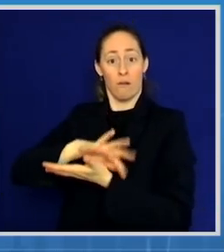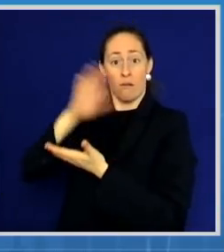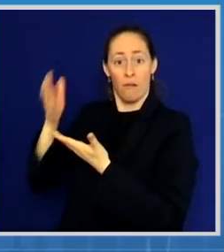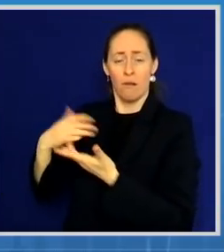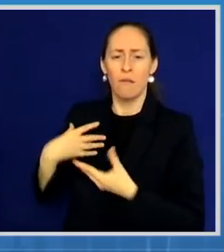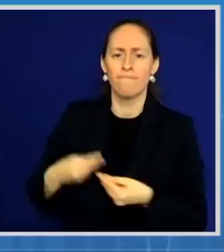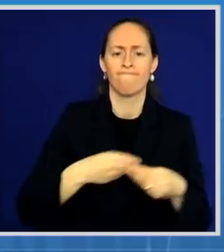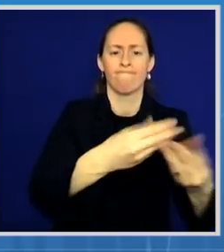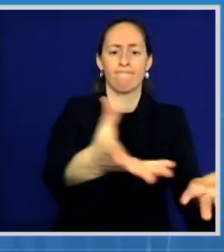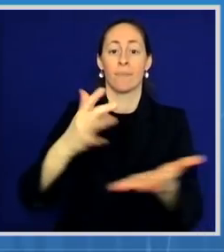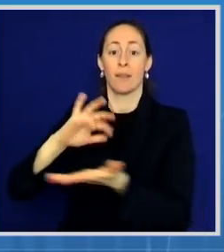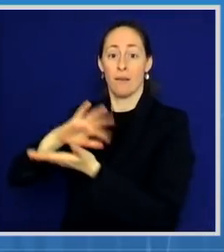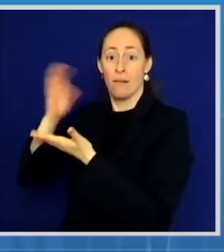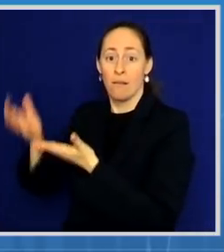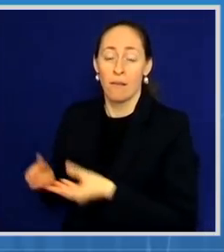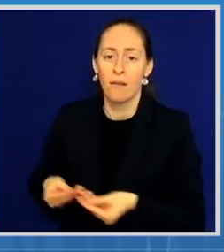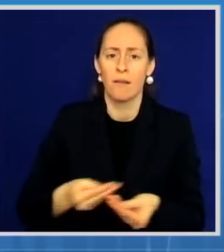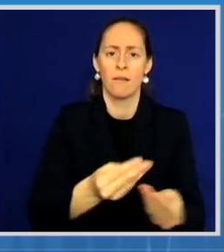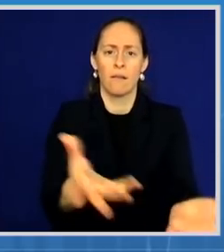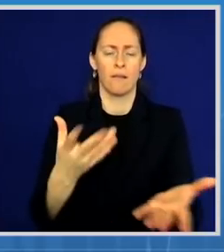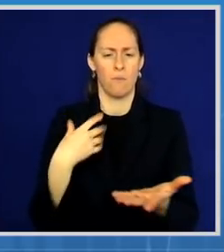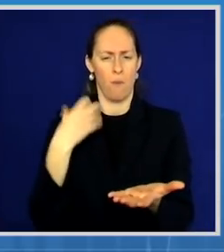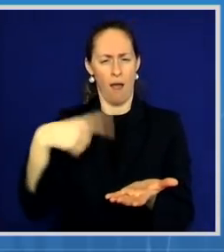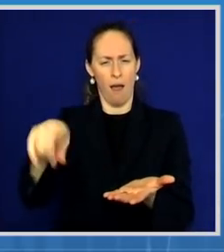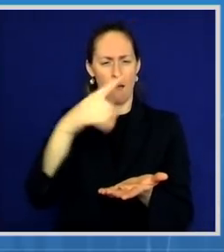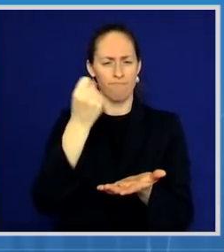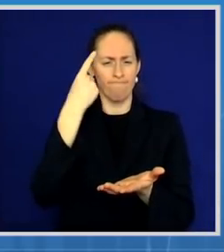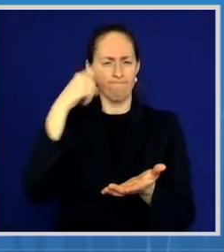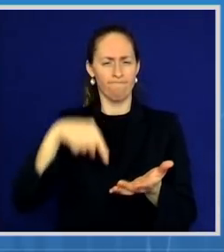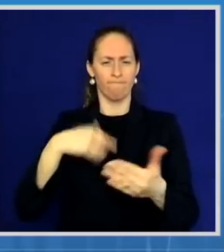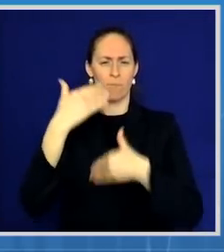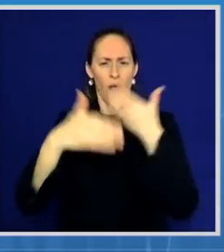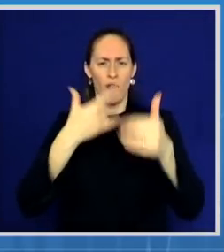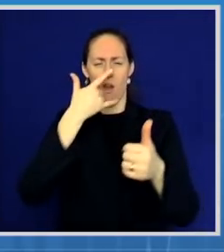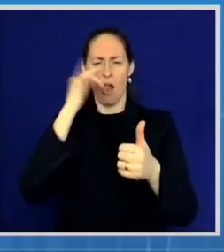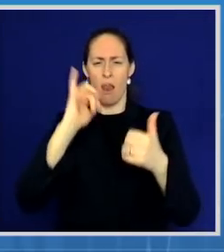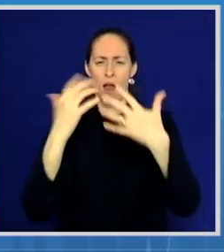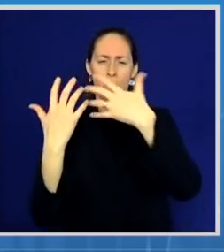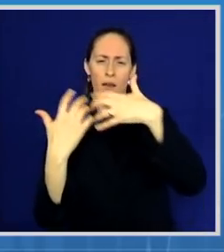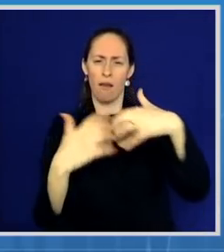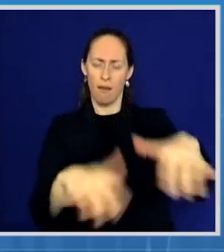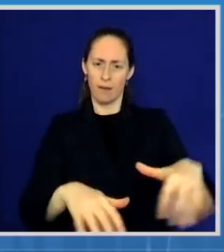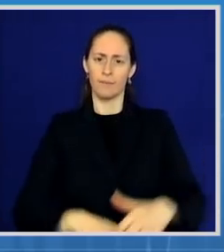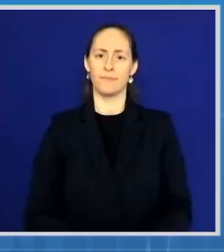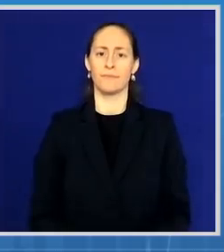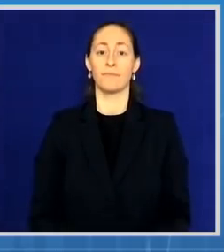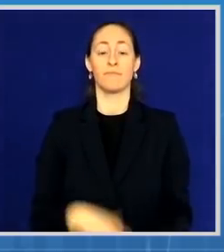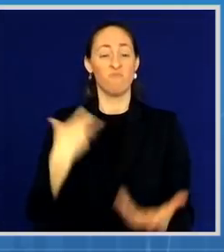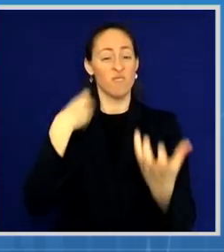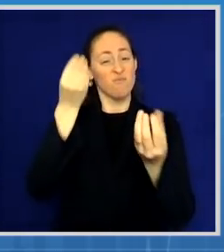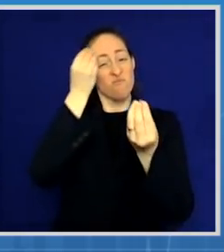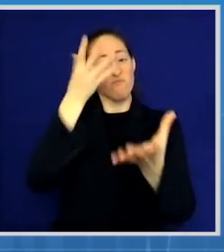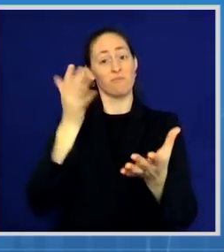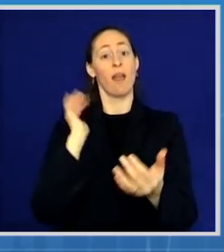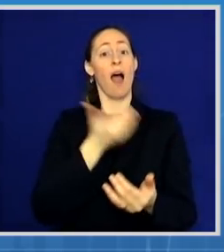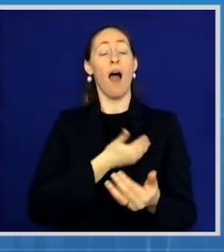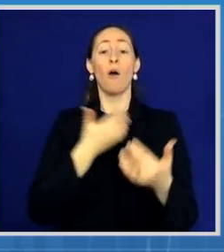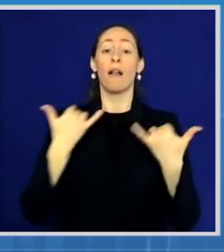Thanks to our accelerated vaccination program, we are far ahead of where anyone thought we would be in our war against the virus.